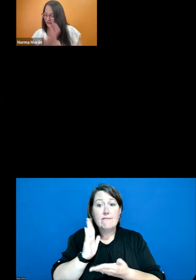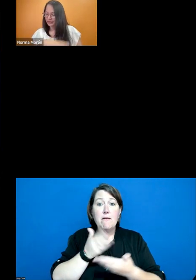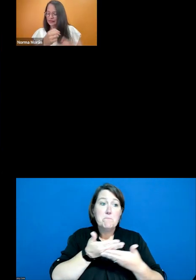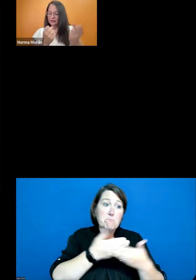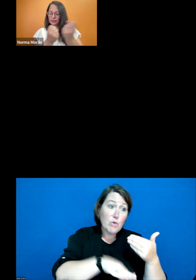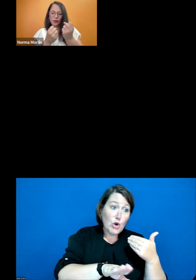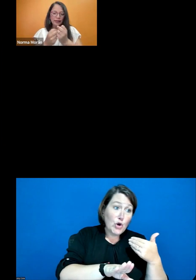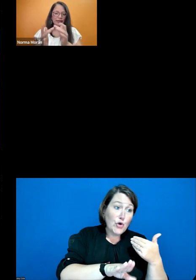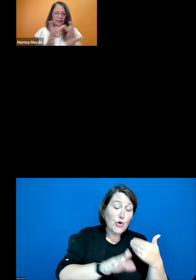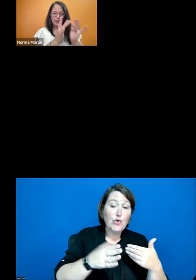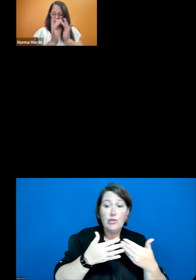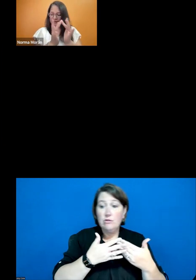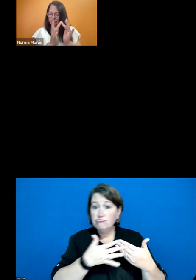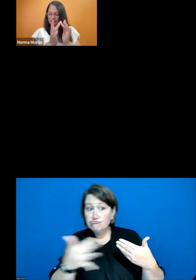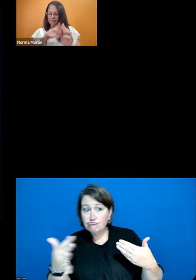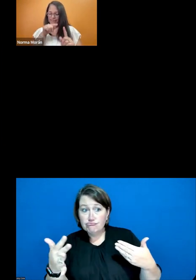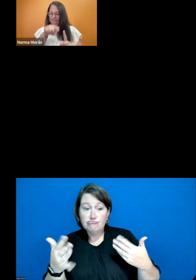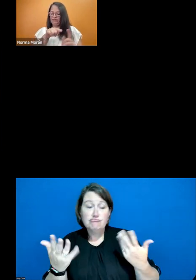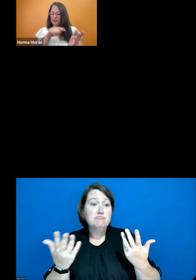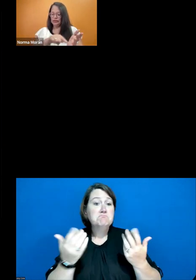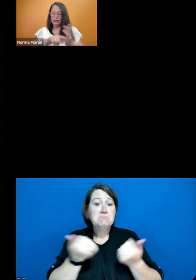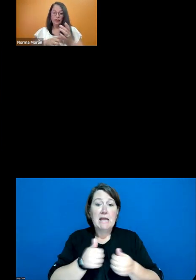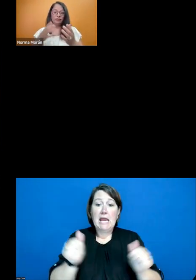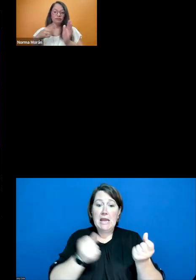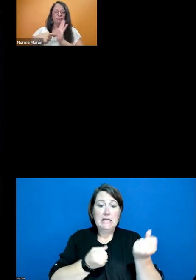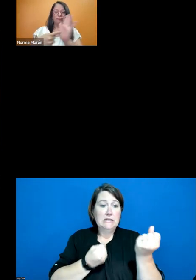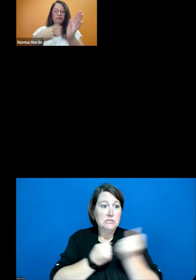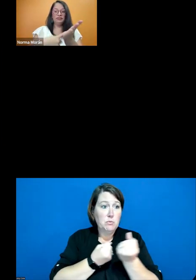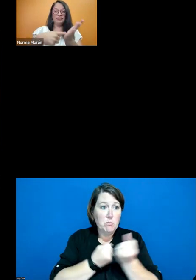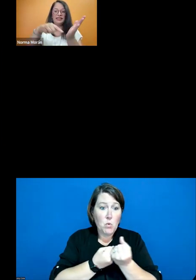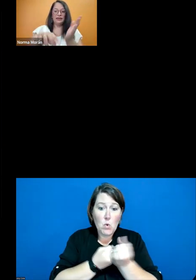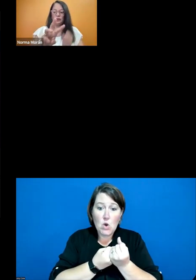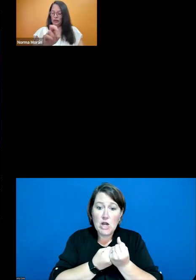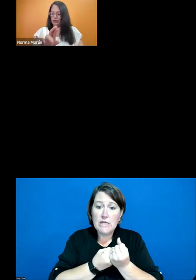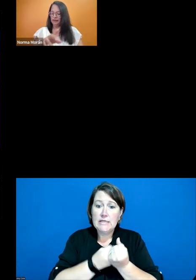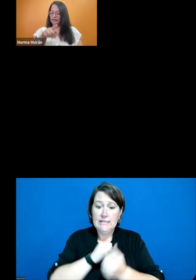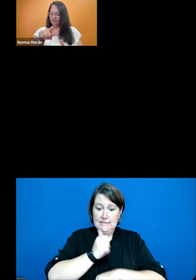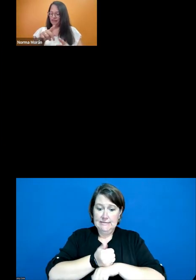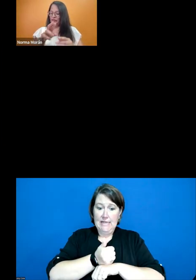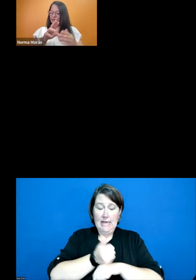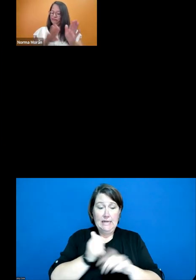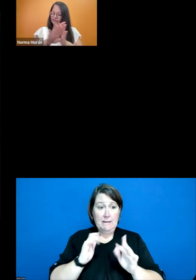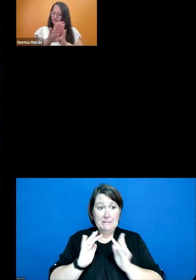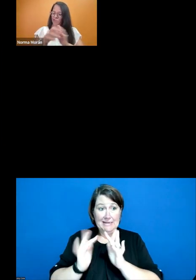and anything to do with support setting up a network.